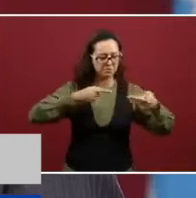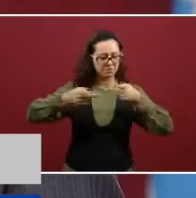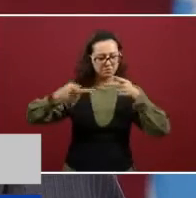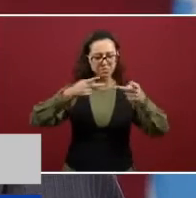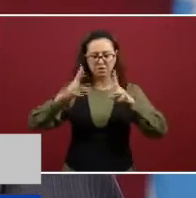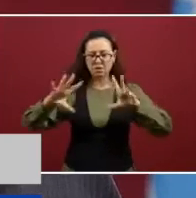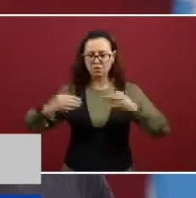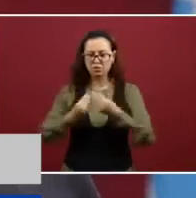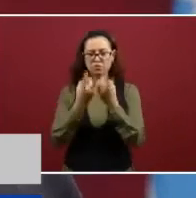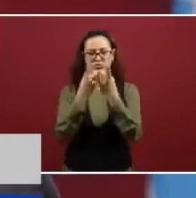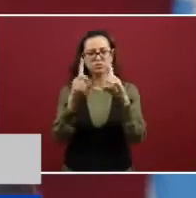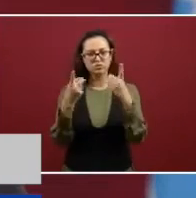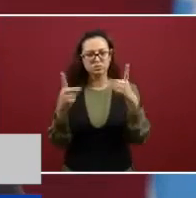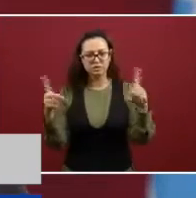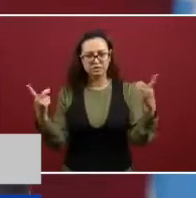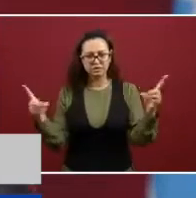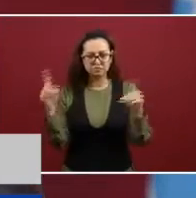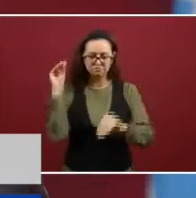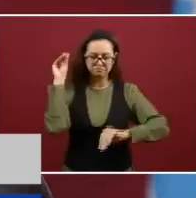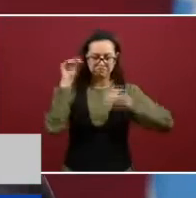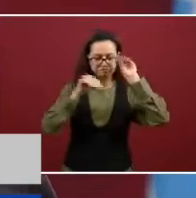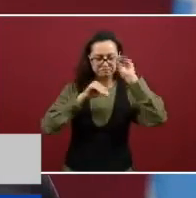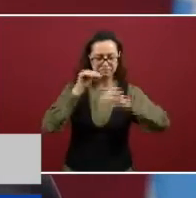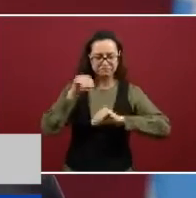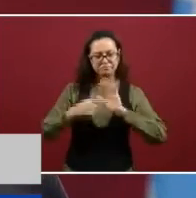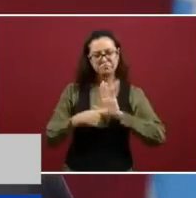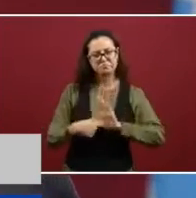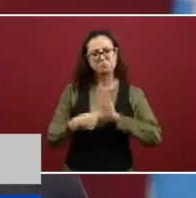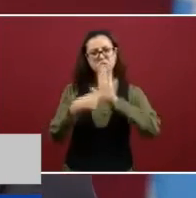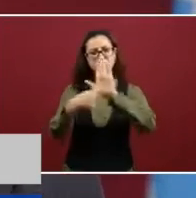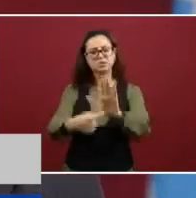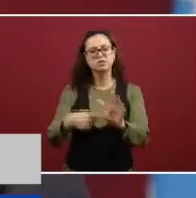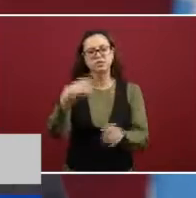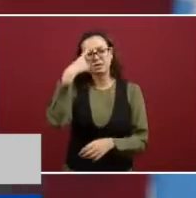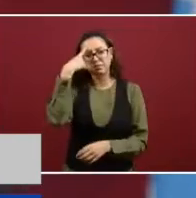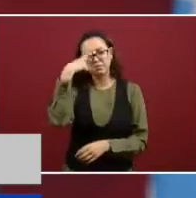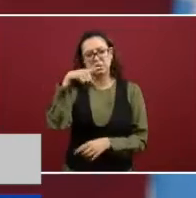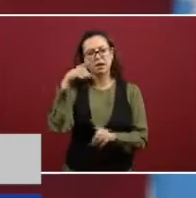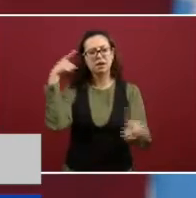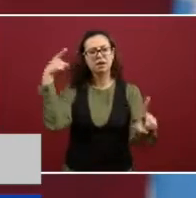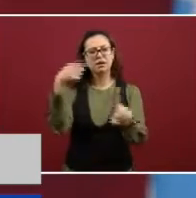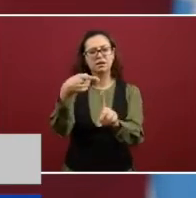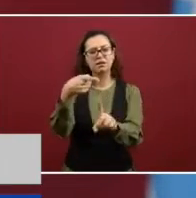because in the last two sexenios have been condoned 400 billion pesos for what will be eliminated